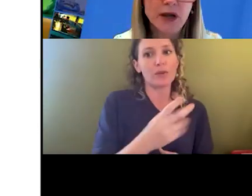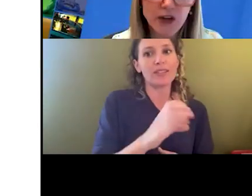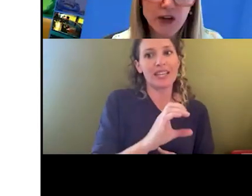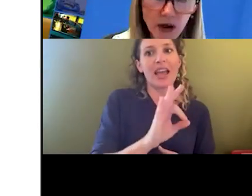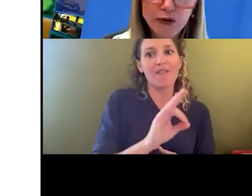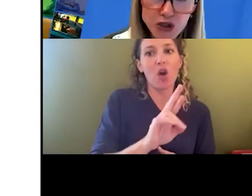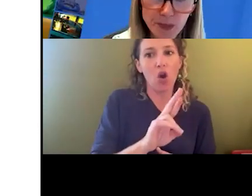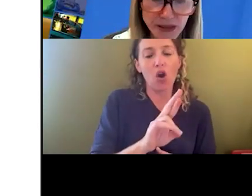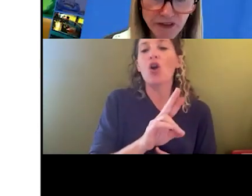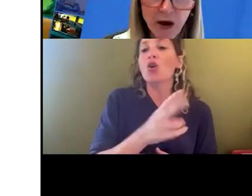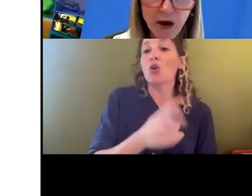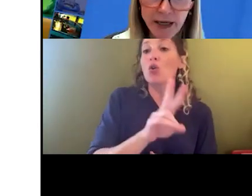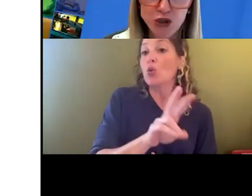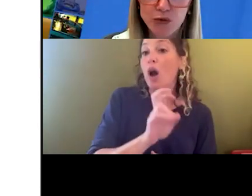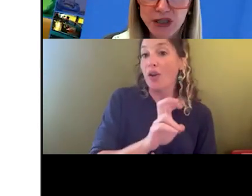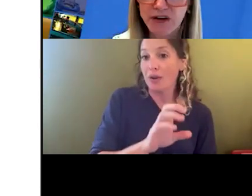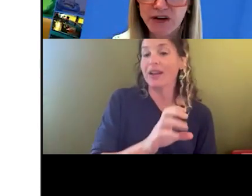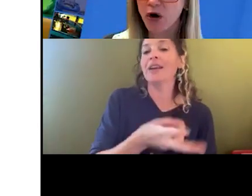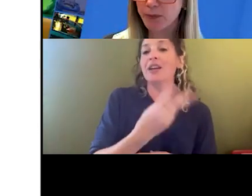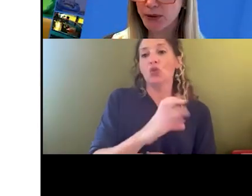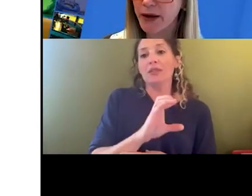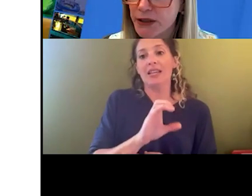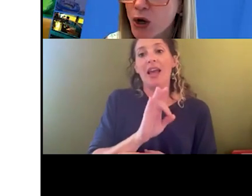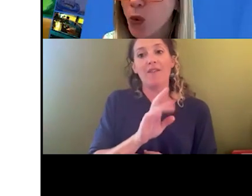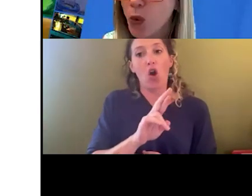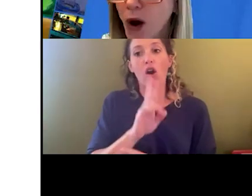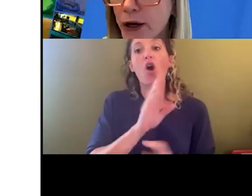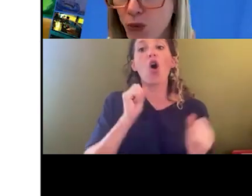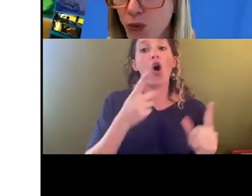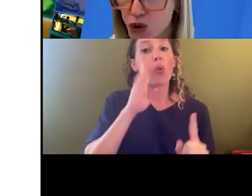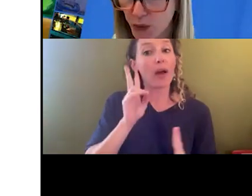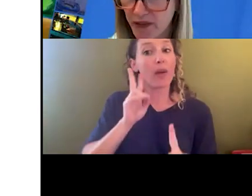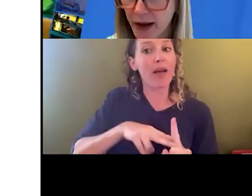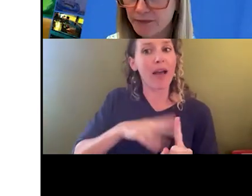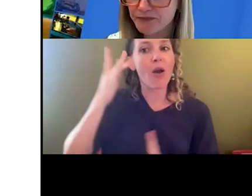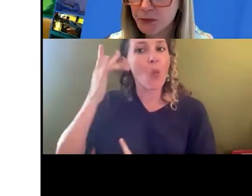the coverage specified in 2 CFR applies. Why are we doing that?